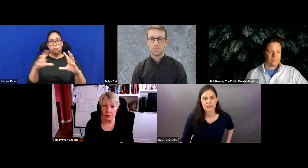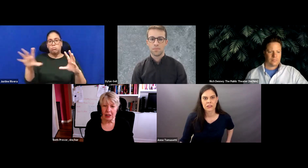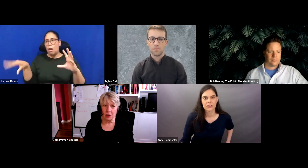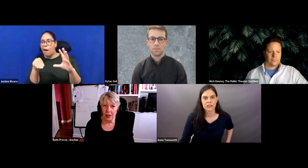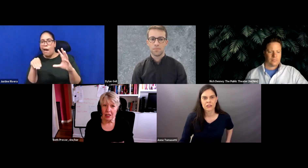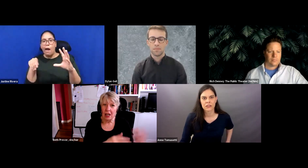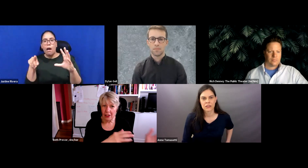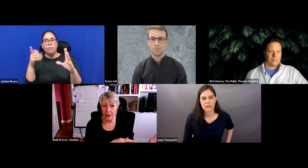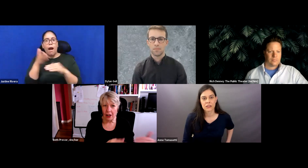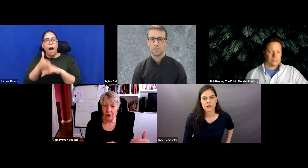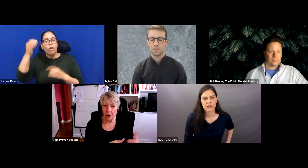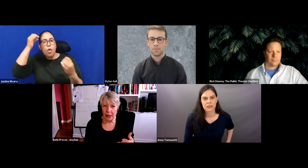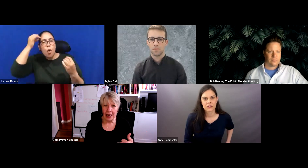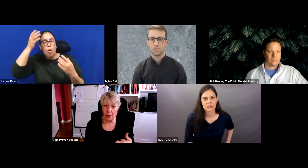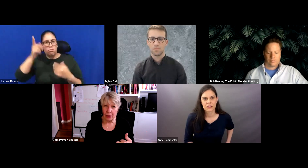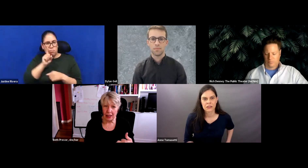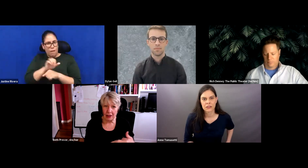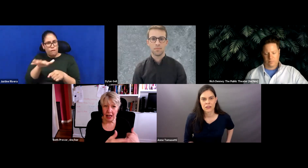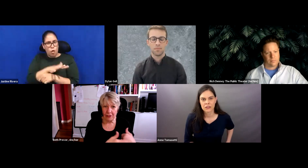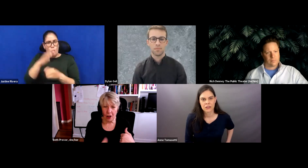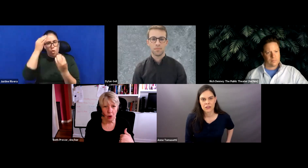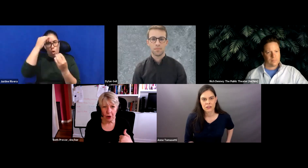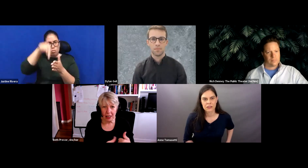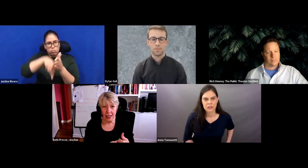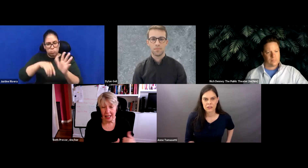It really was thought through by everybody for the whole process.